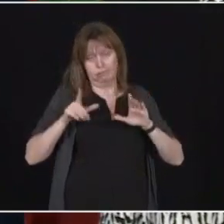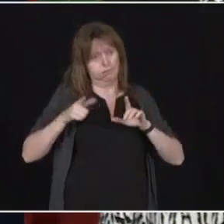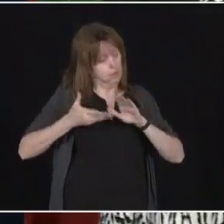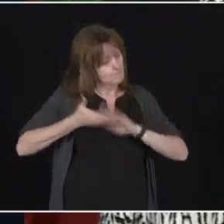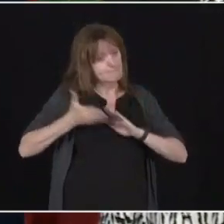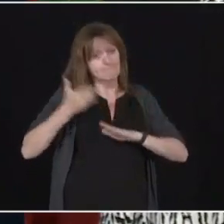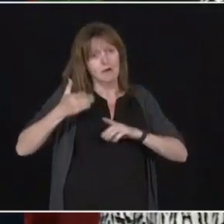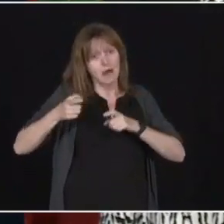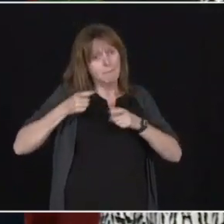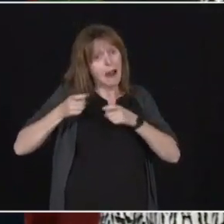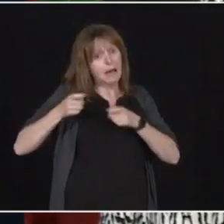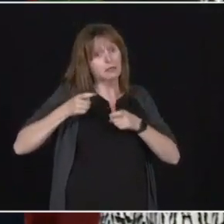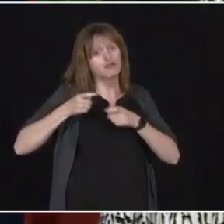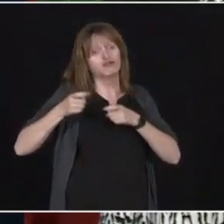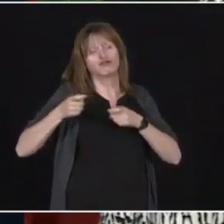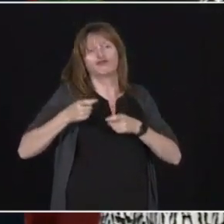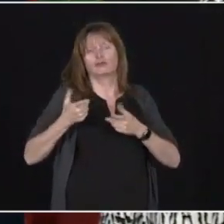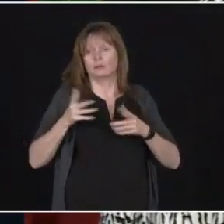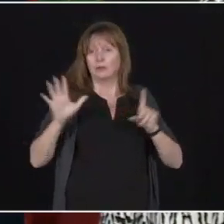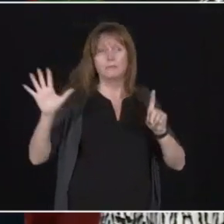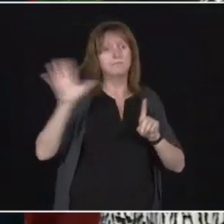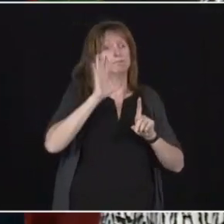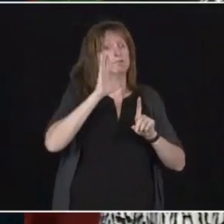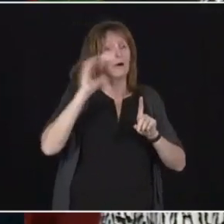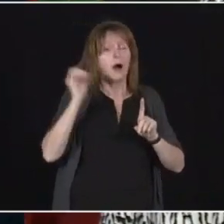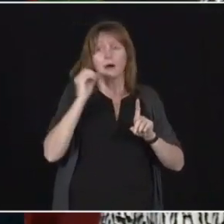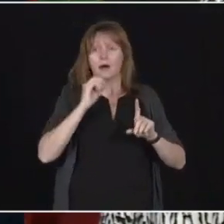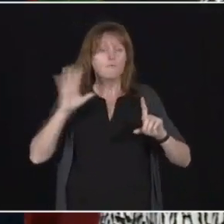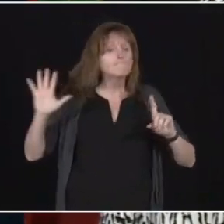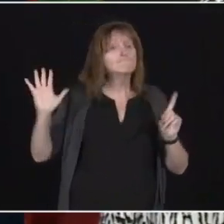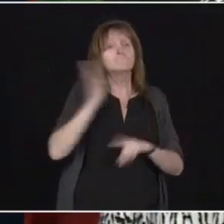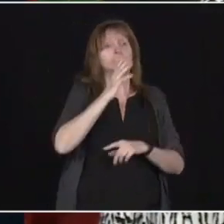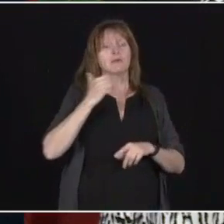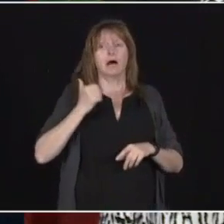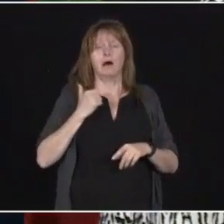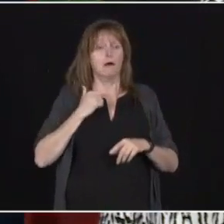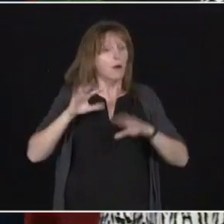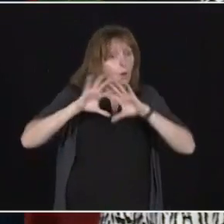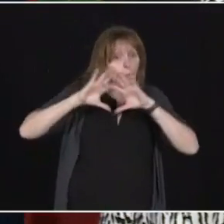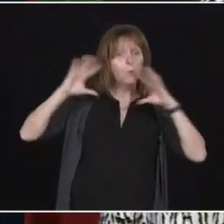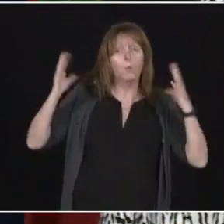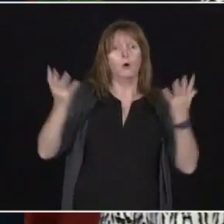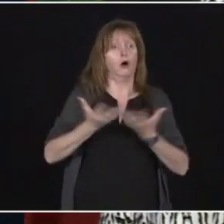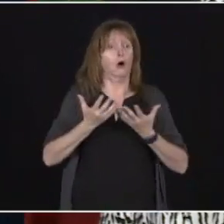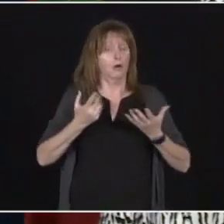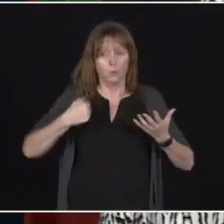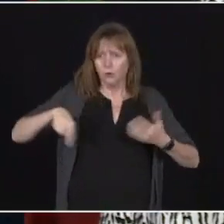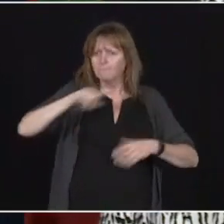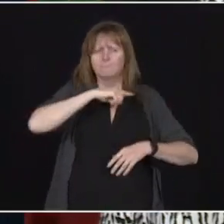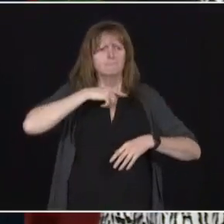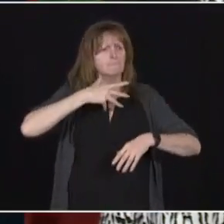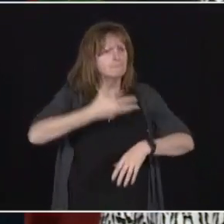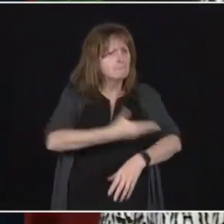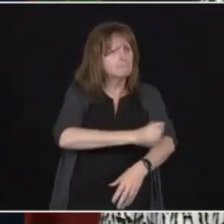I will go back 12 weeks ago. I believe that covers everyone in the country and everyone right around the world like I had at